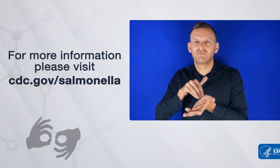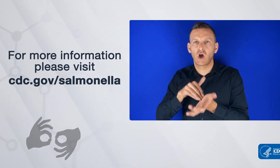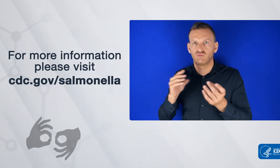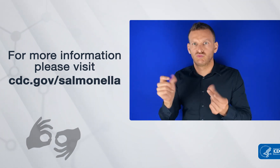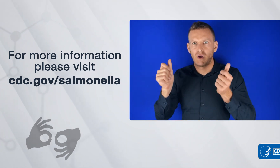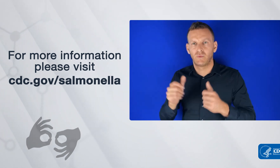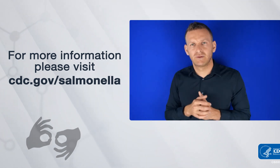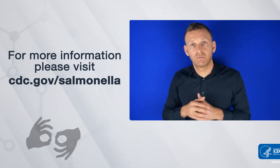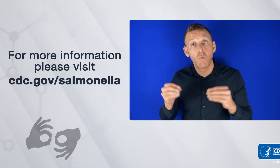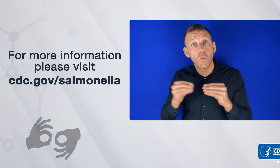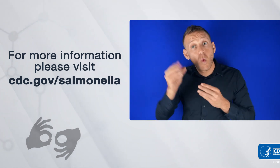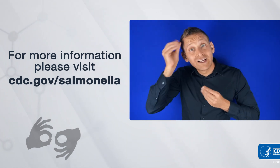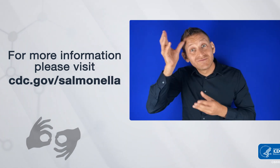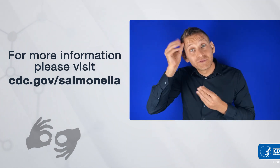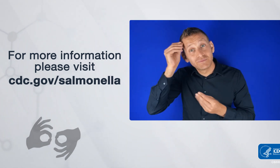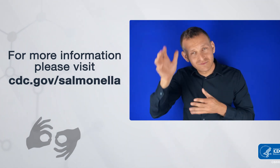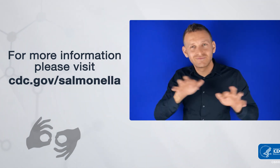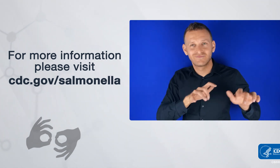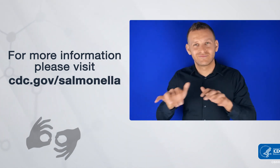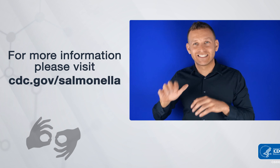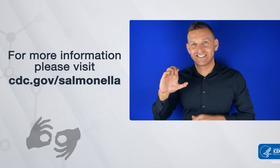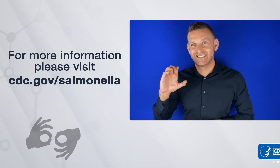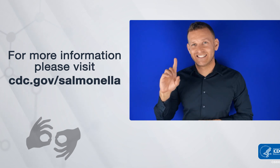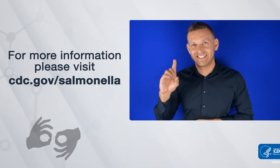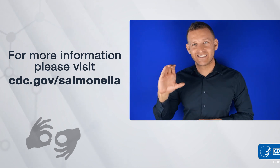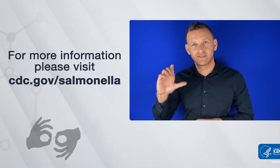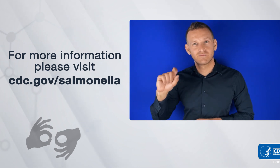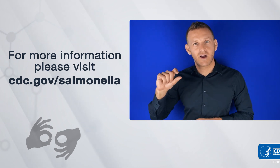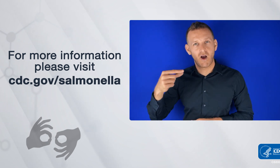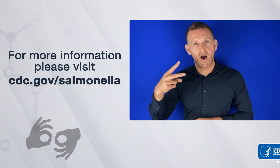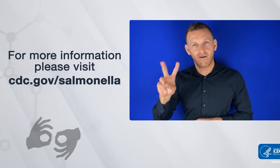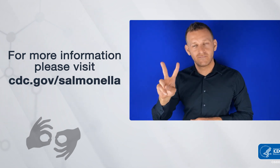For more information about Salmonella symptoms and outbreaks, go to cdc.gov/salmonella.